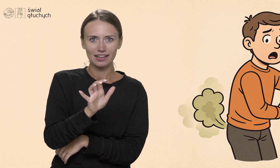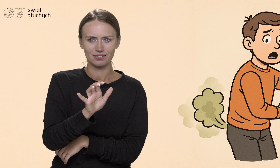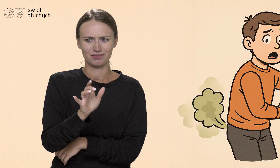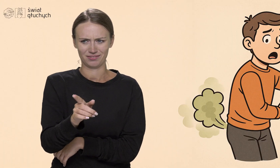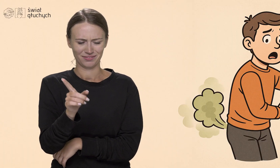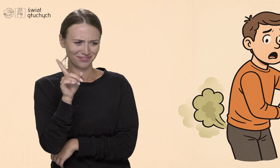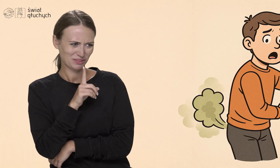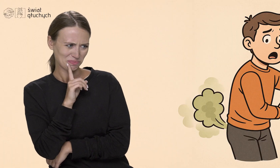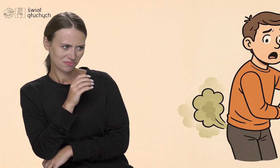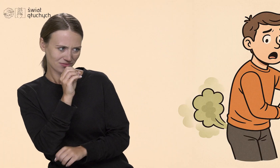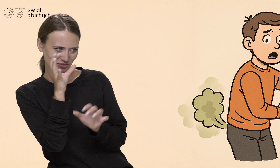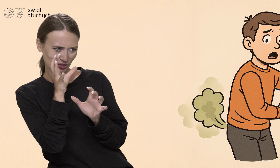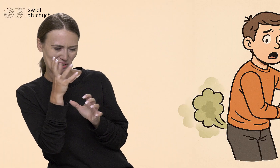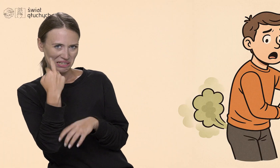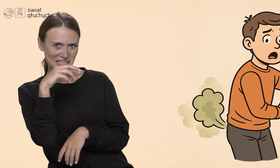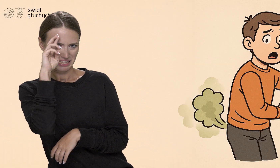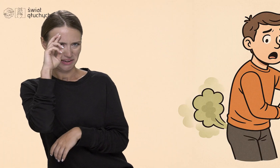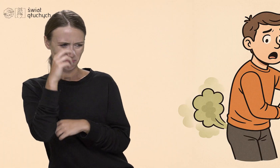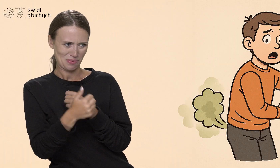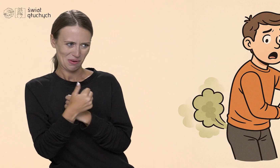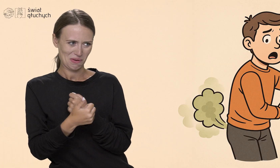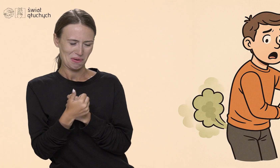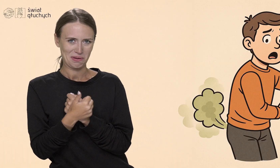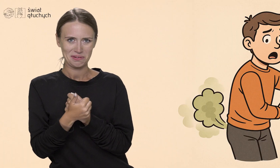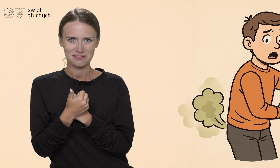He was surprised and didn’t understand what was going on—